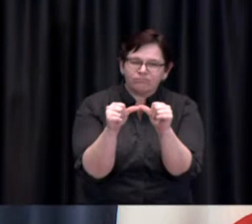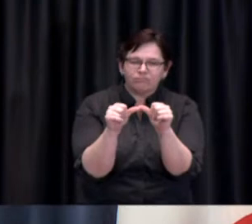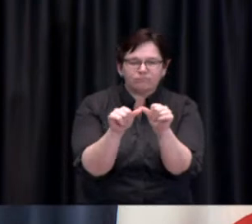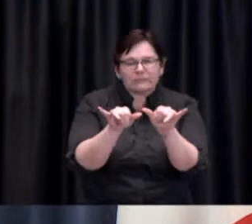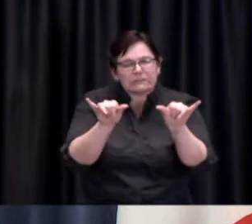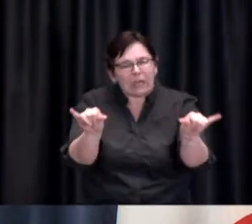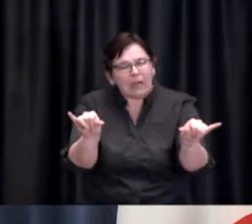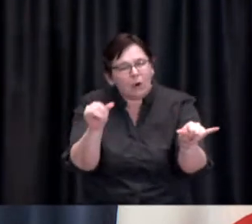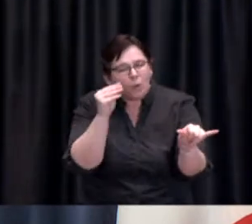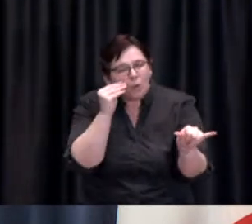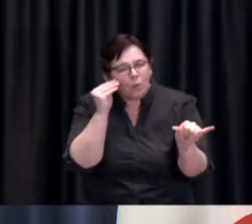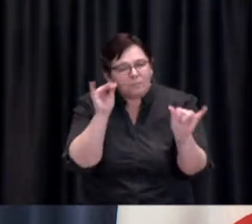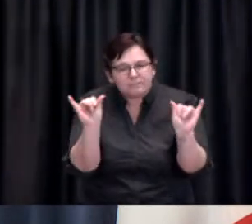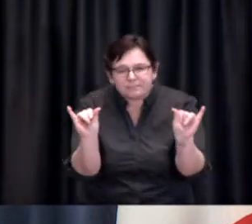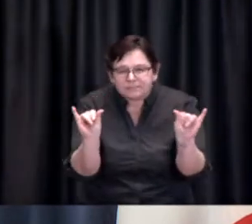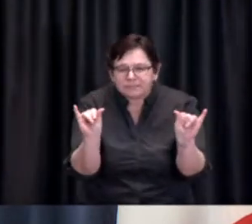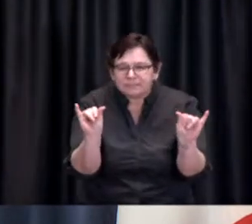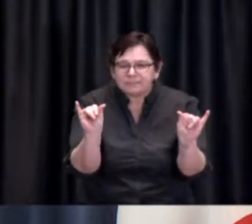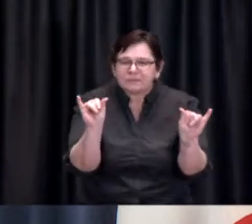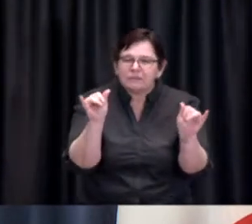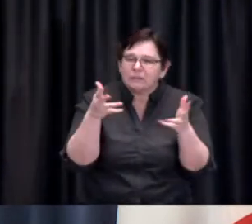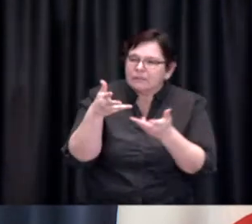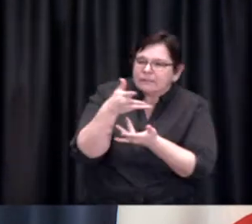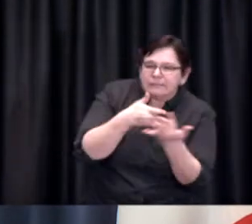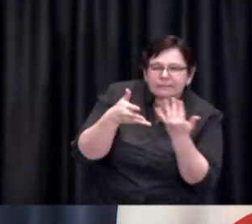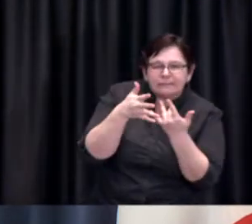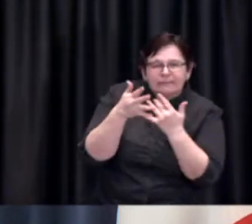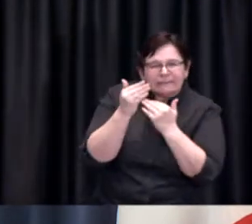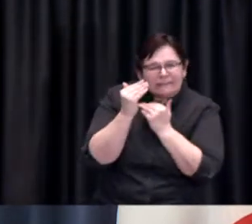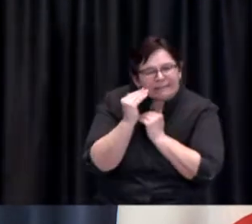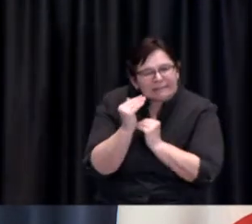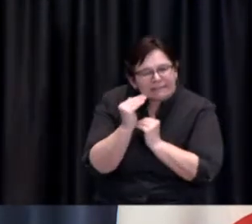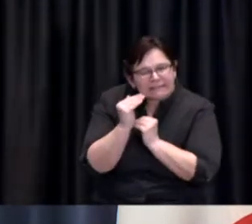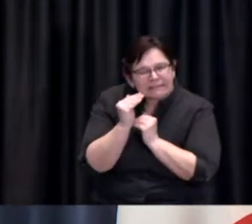limiting your interaction with those outside your home,